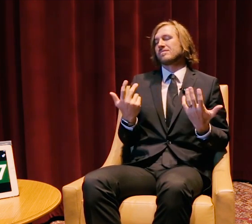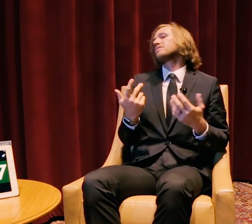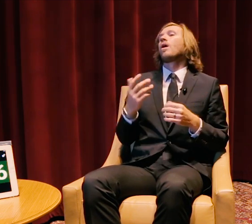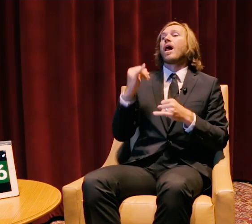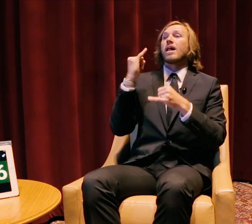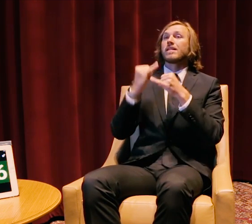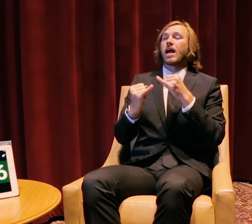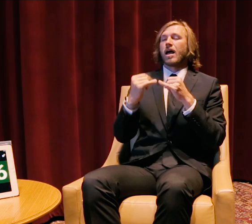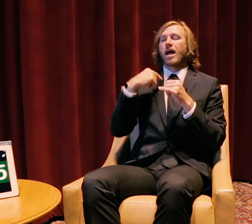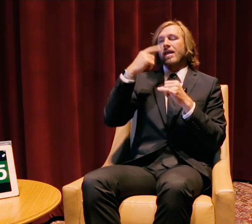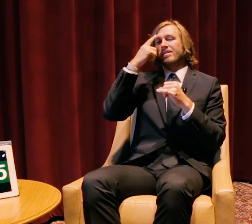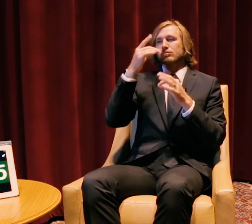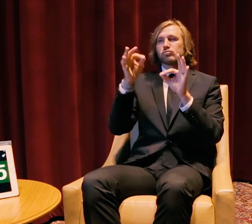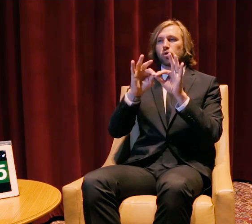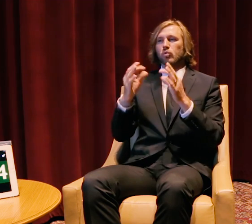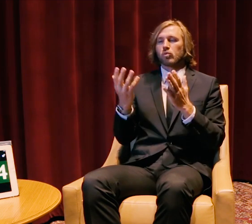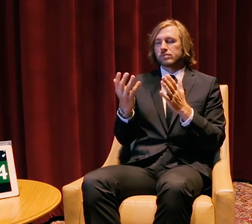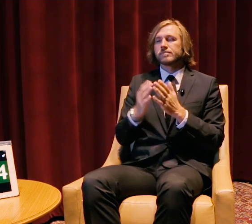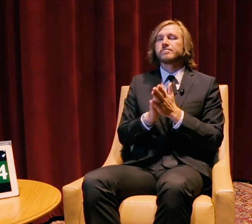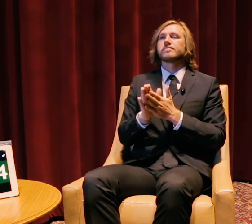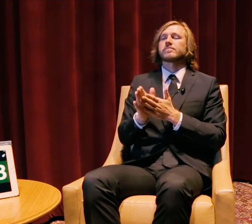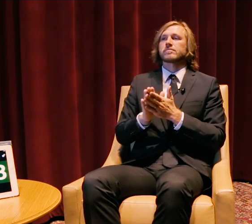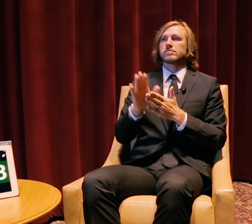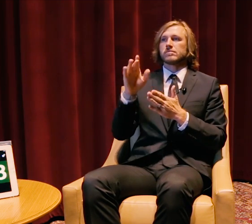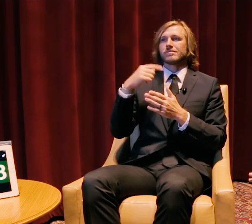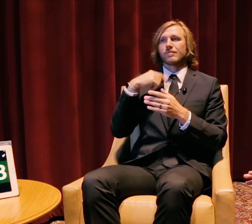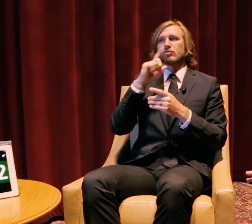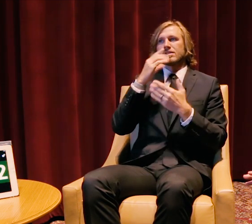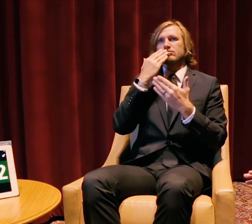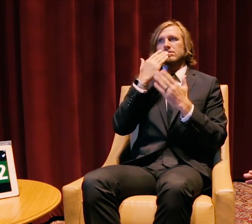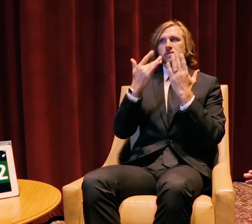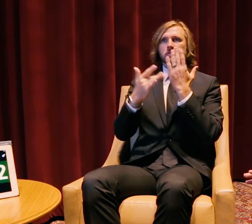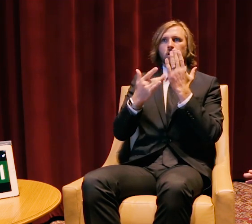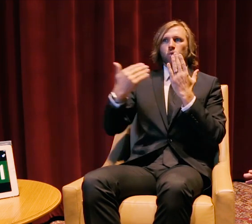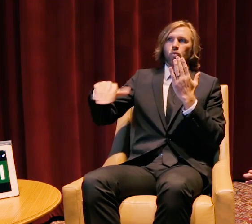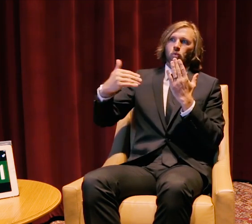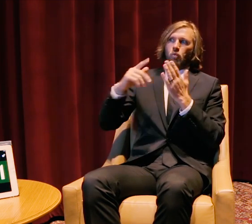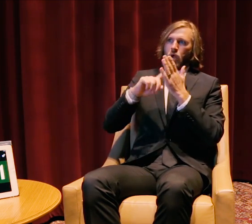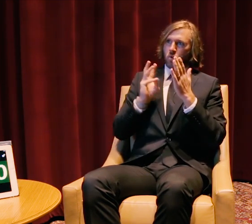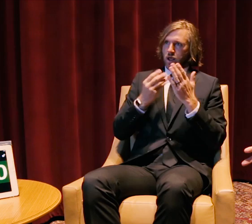The last thing here, and I think this is really important, I appreciate all the technologies that we have, you know,